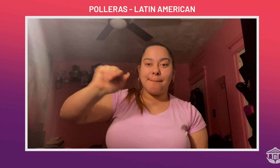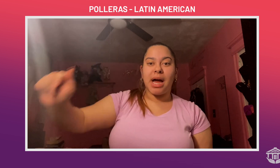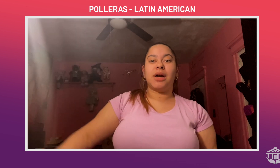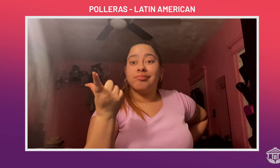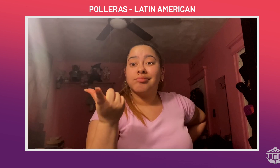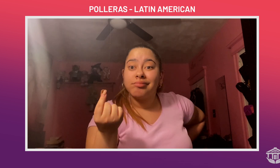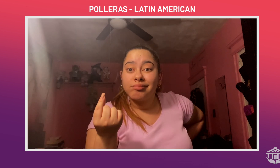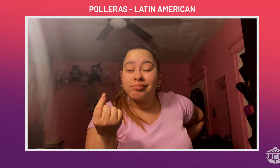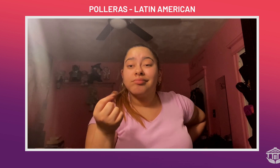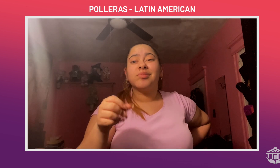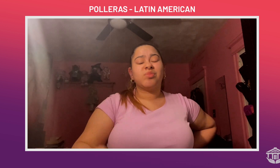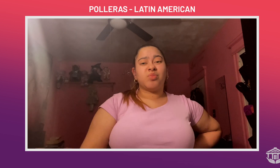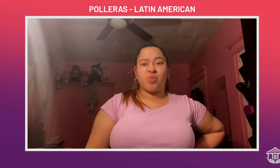It’s called a Pollera.